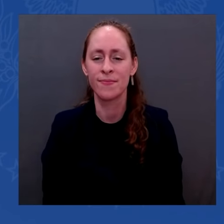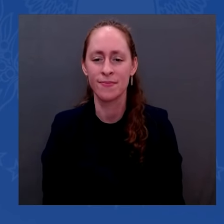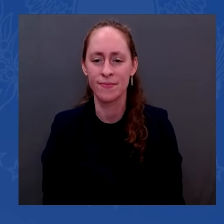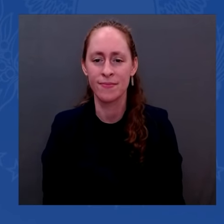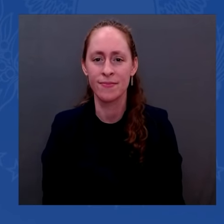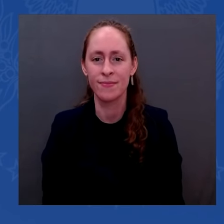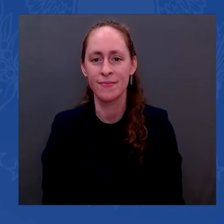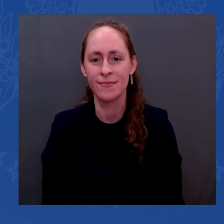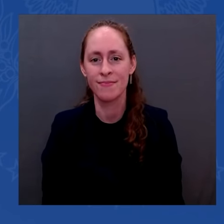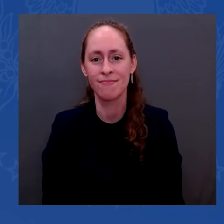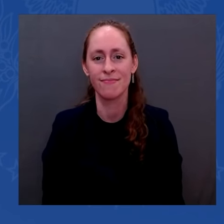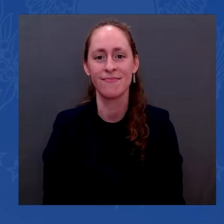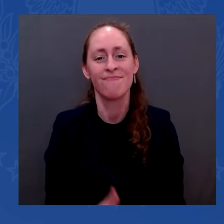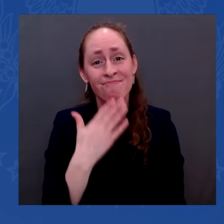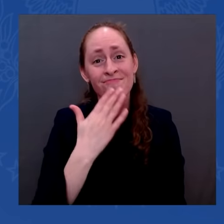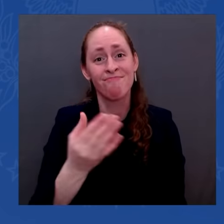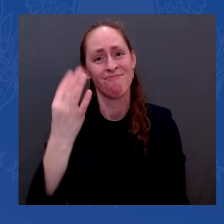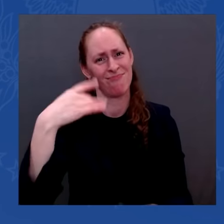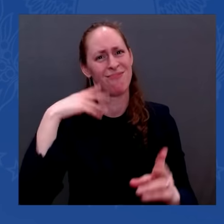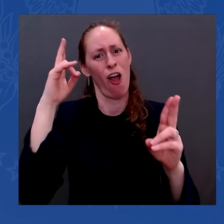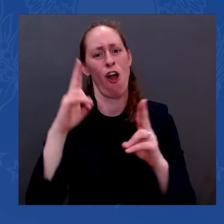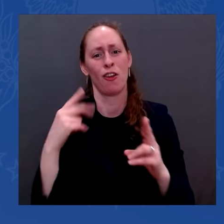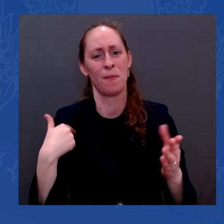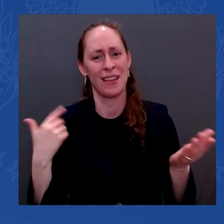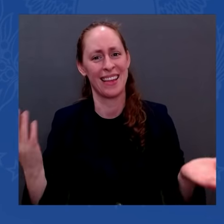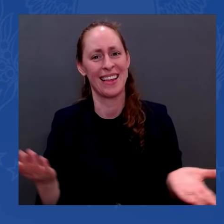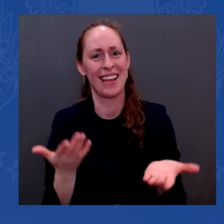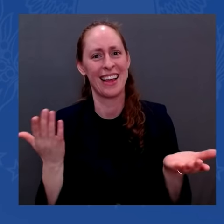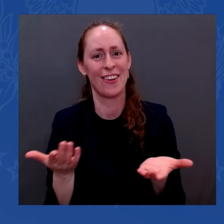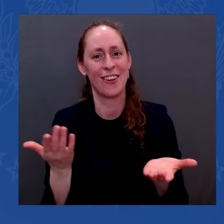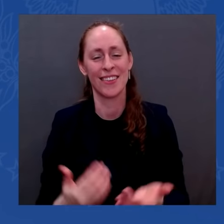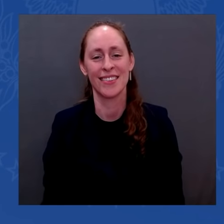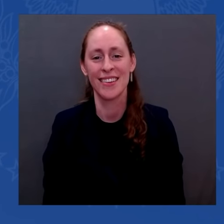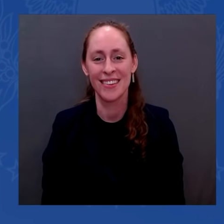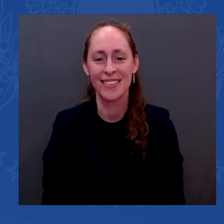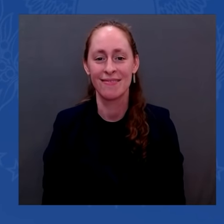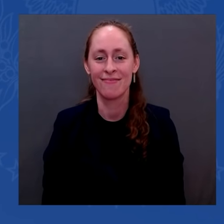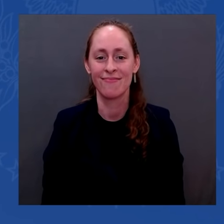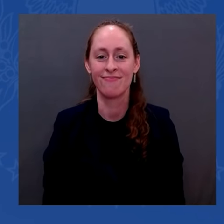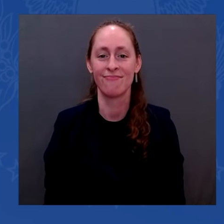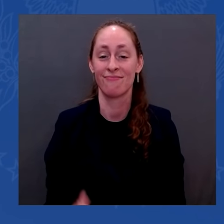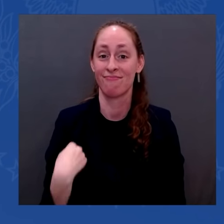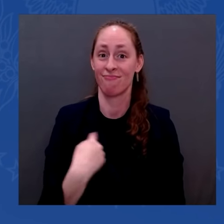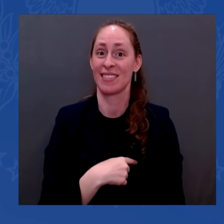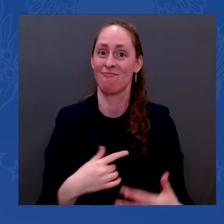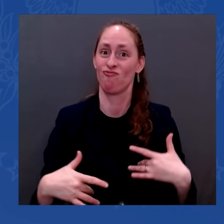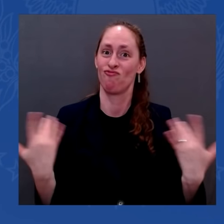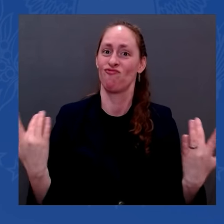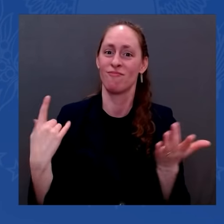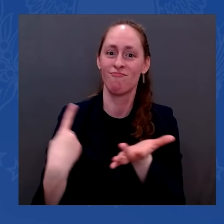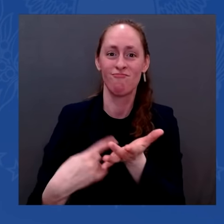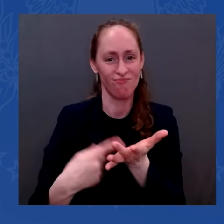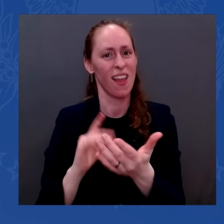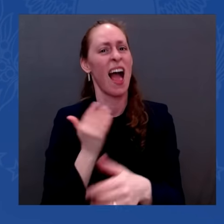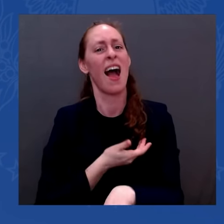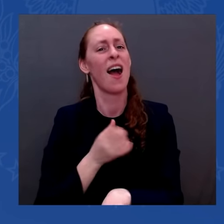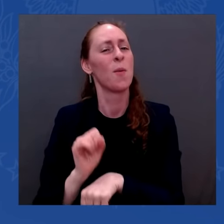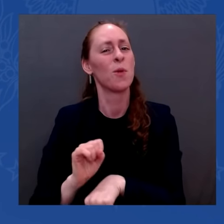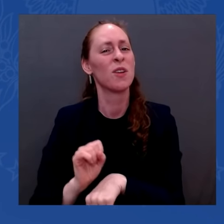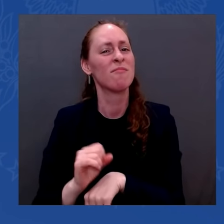to talk about the exciting work we're doing in Imperial County, California, and the benefits it could bring to the local community.